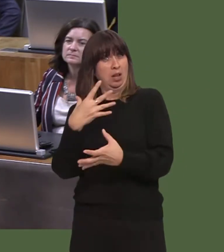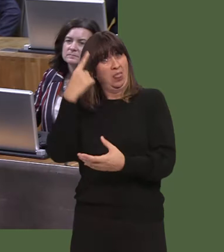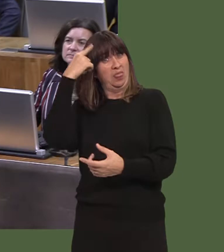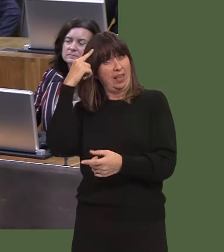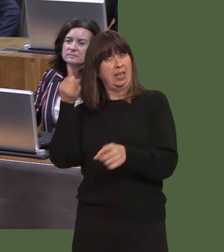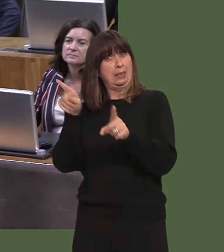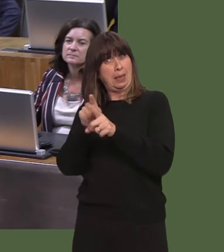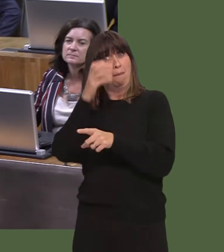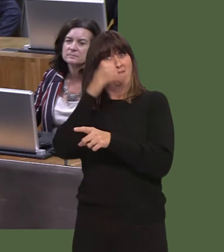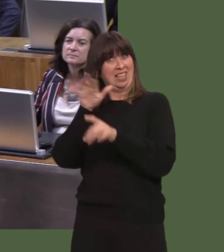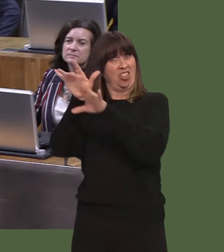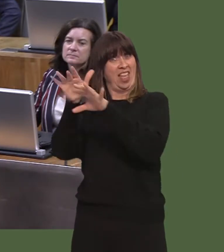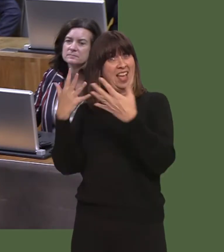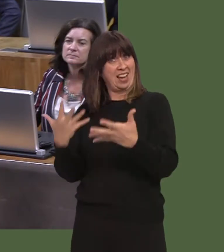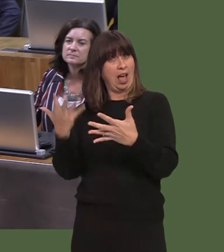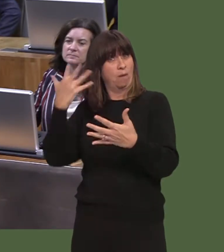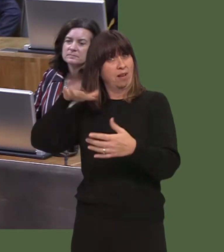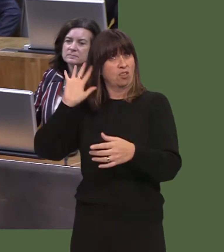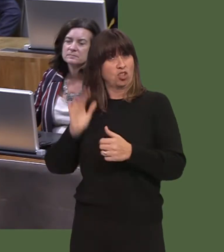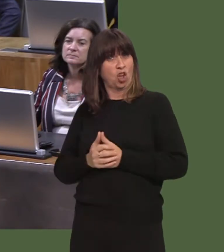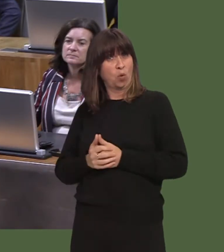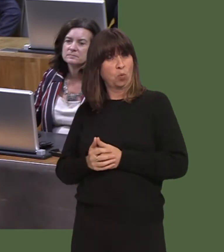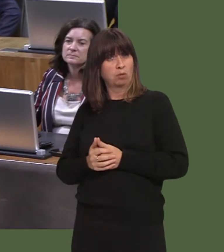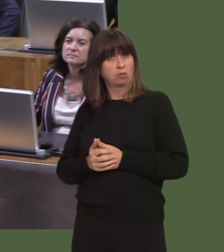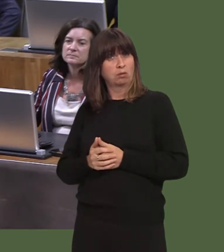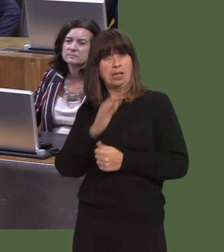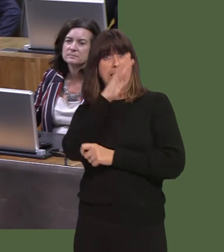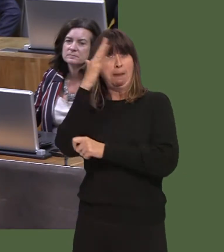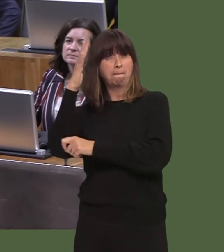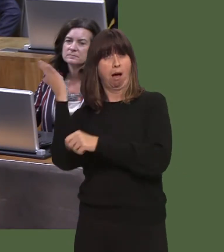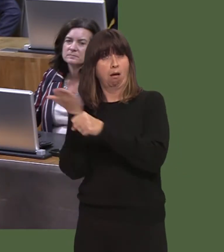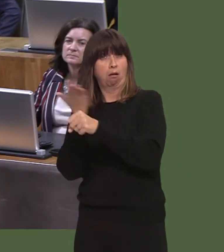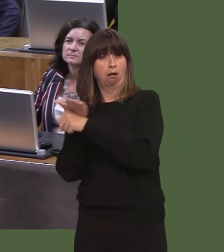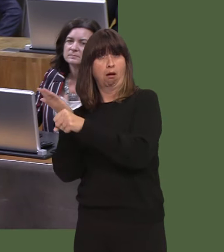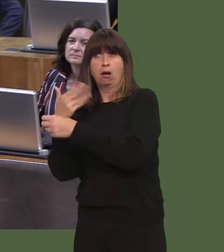place as were there when the timber contracts were dealt with. That's not true.